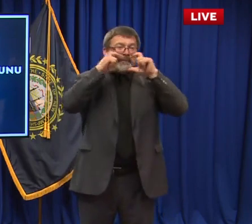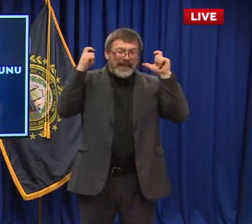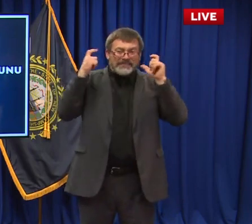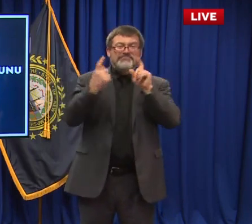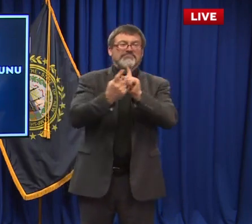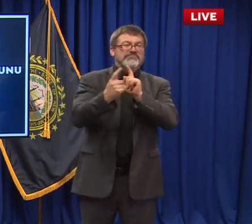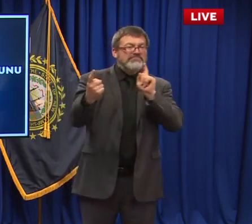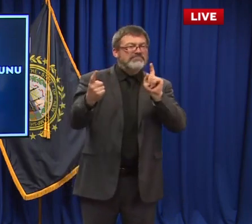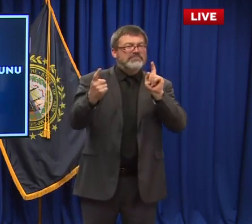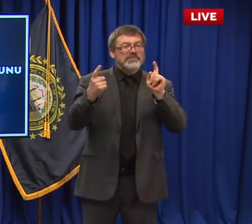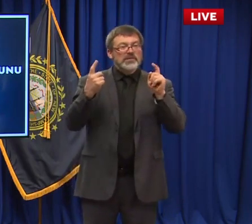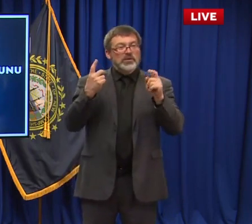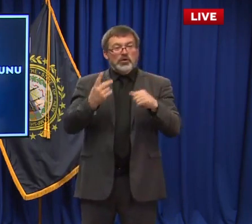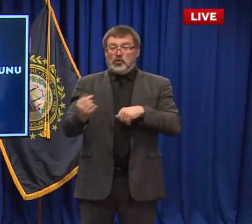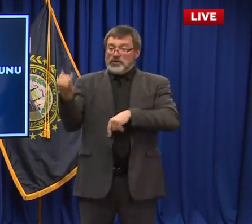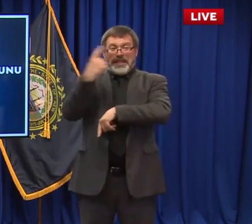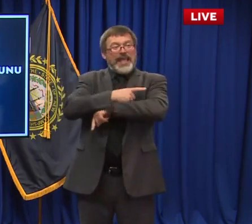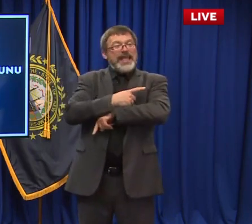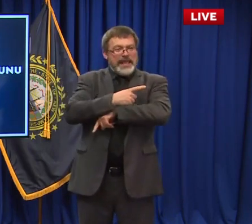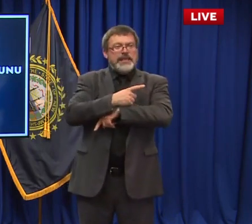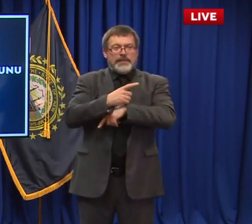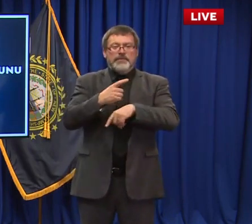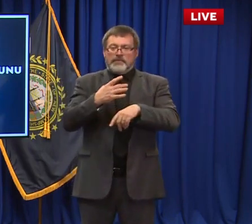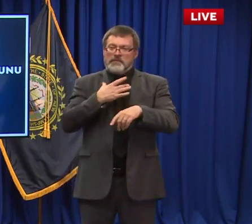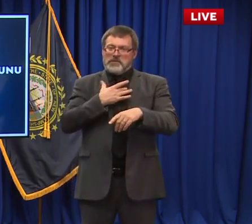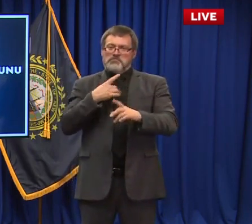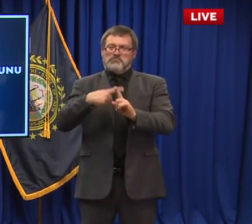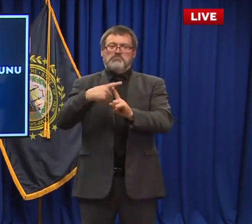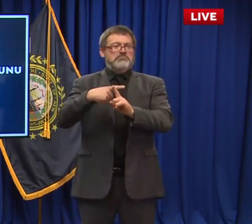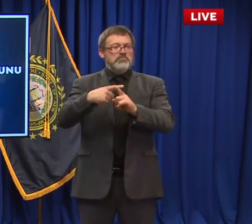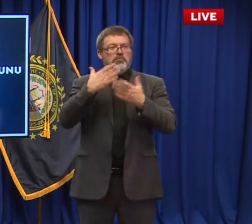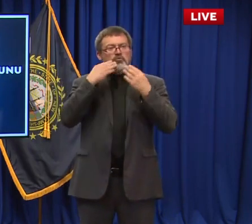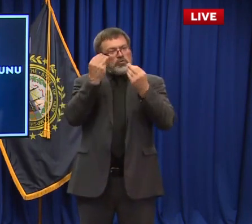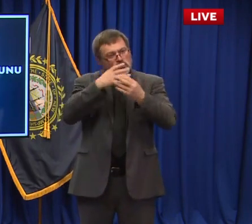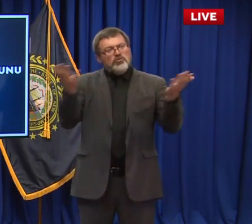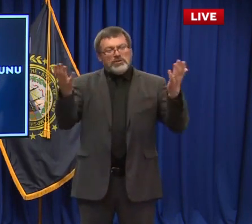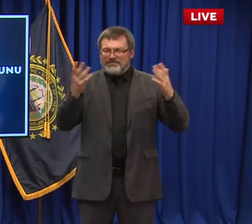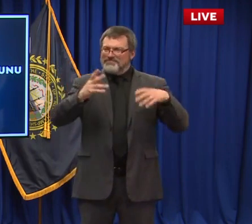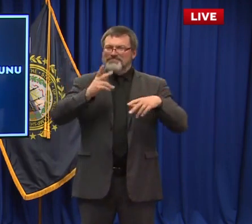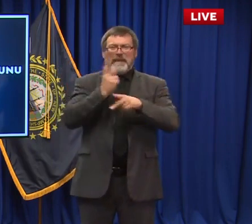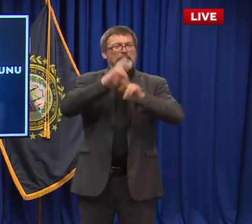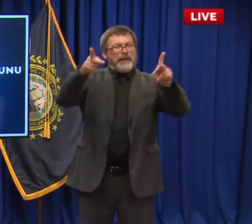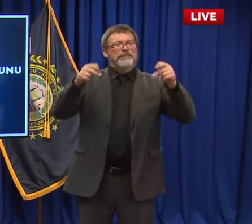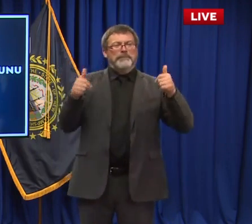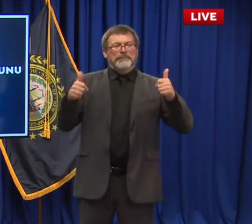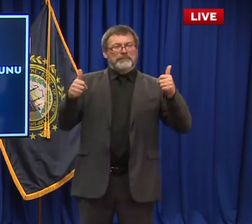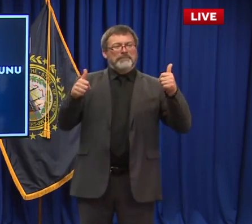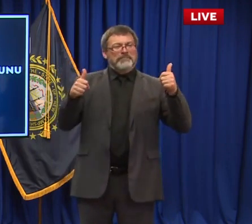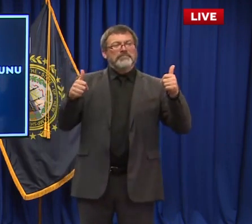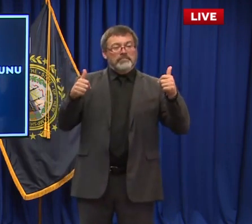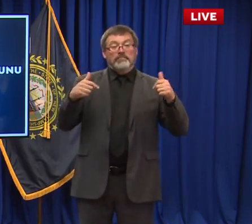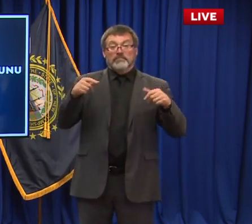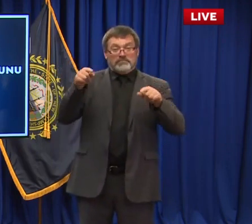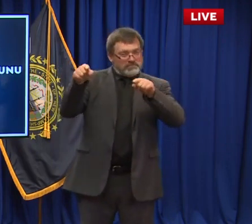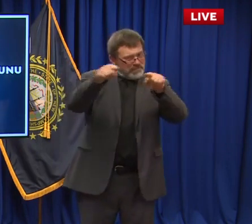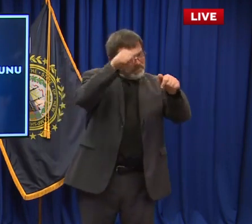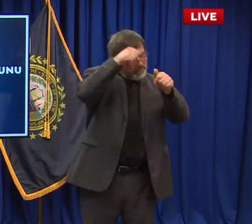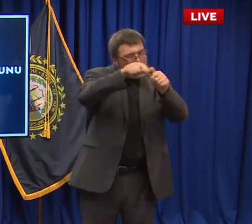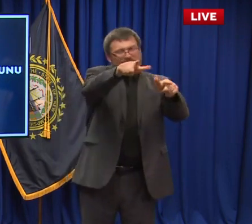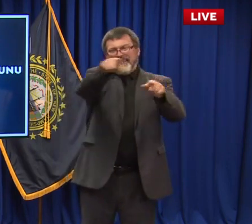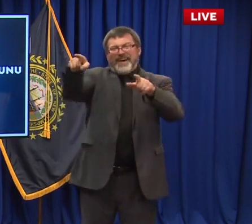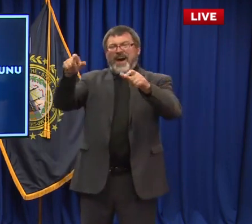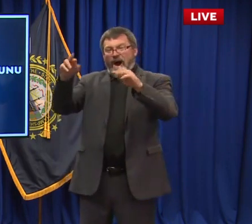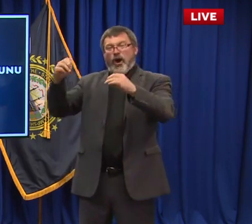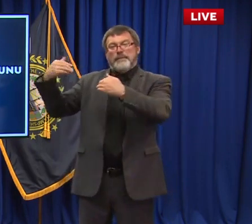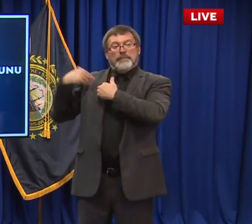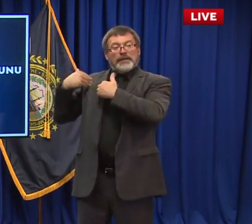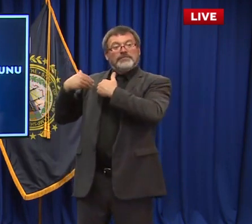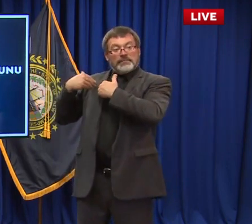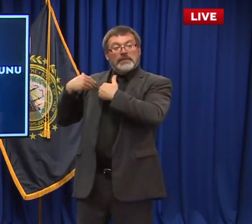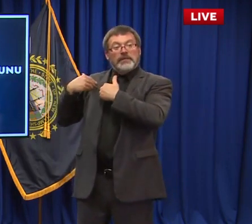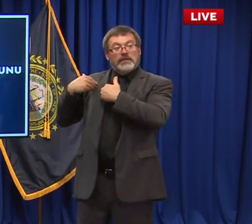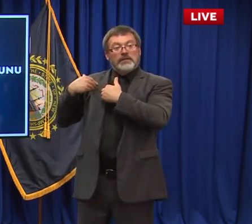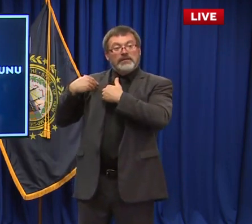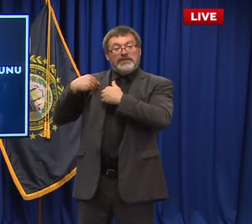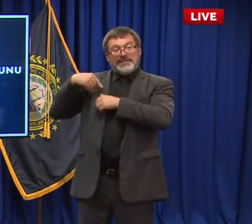A LOT OF GOING ON EVERYONE STAY SAFE, WHERE YOUR MASS, PRACTICE PHYSICAL DISTANCING -- WHERE YOUR MASKS, PRACTICE PHYSICAL DISTANCING.